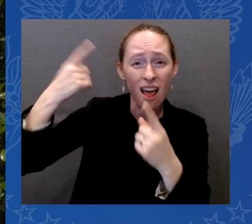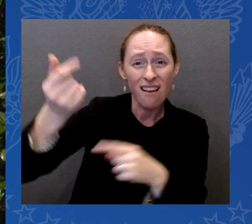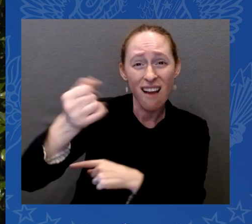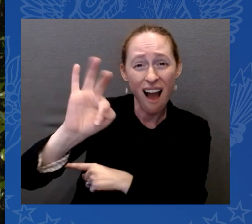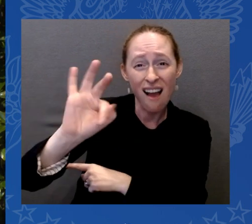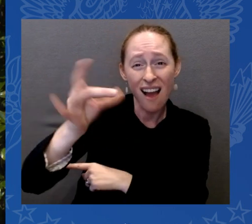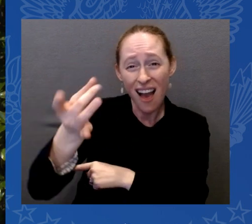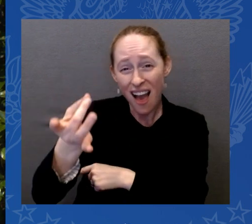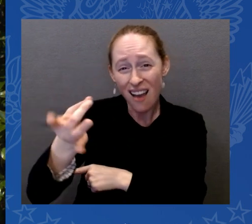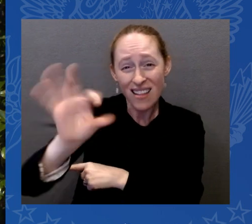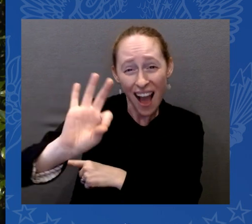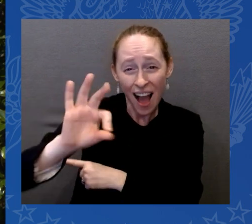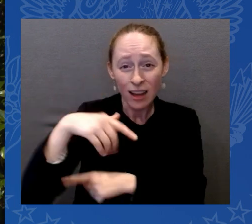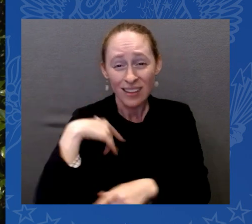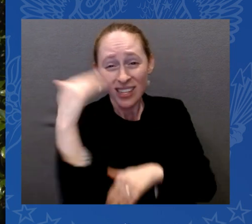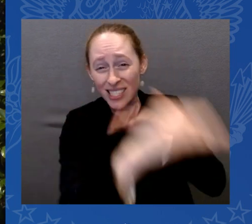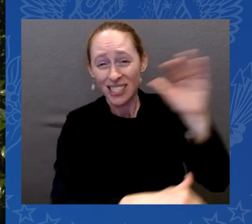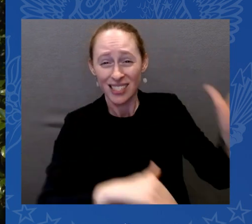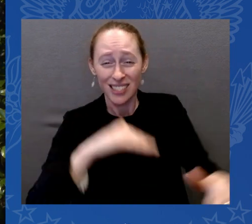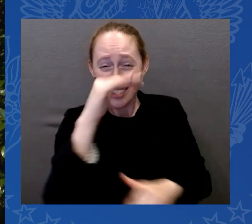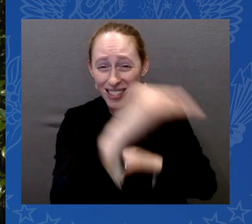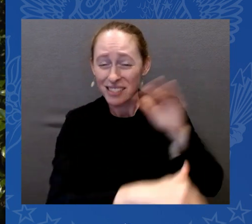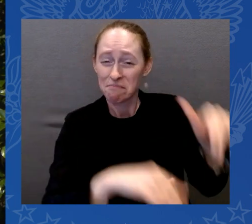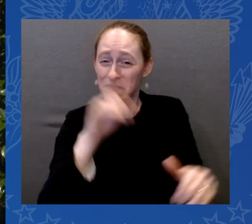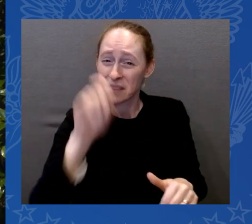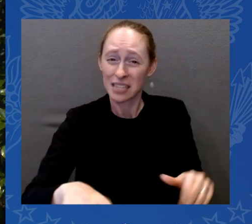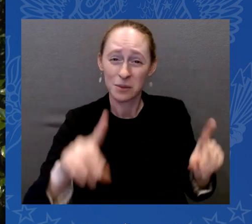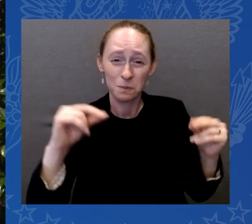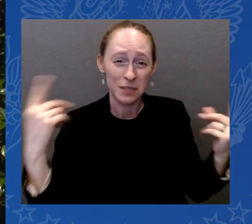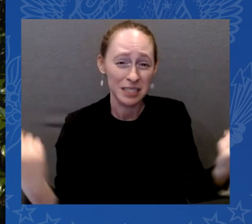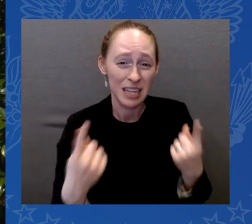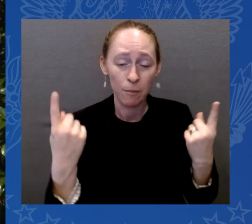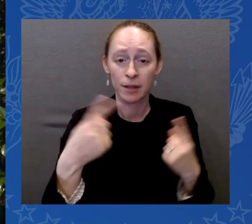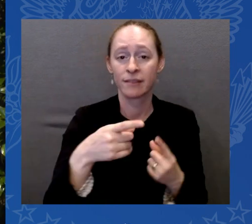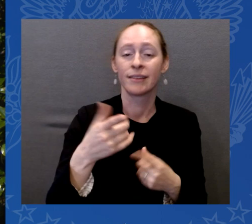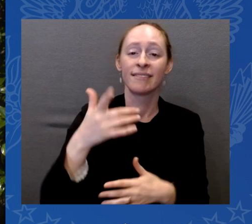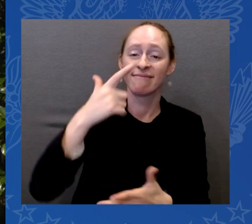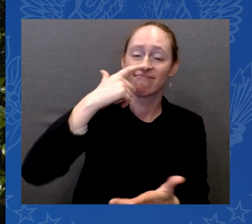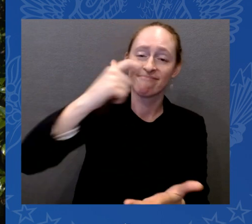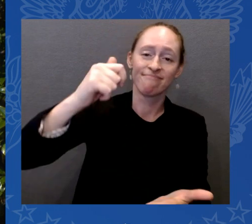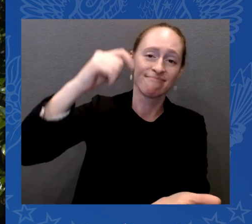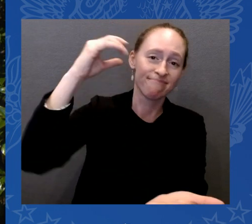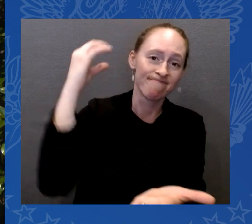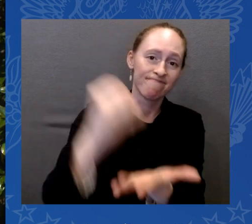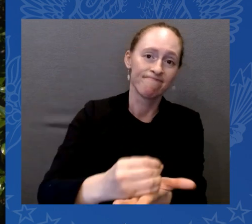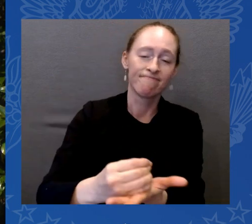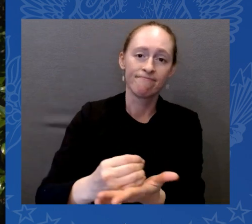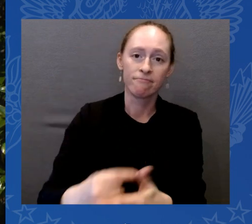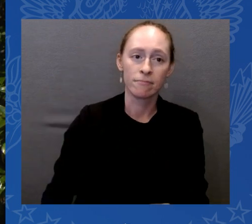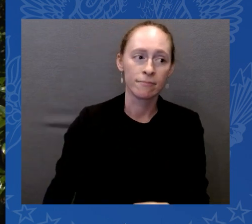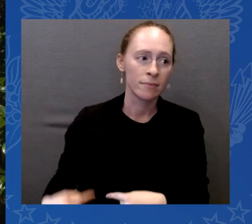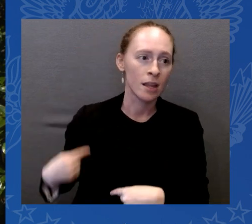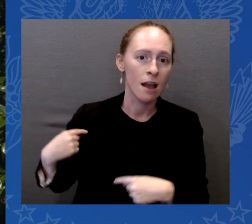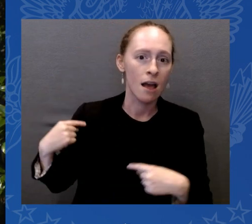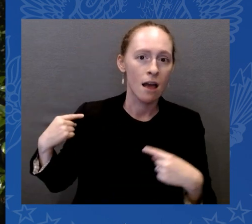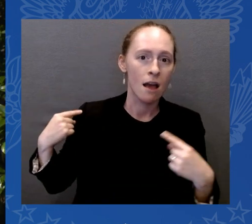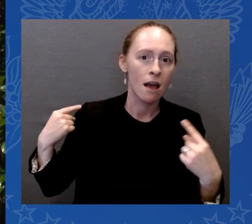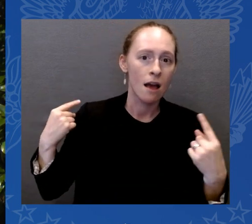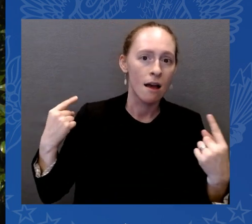I mean, no -- not many wanted to hear it. But guess what? This year, nobody can deny there is a crisis.